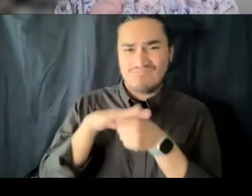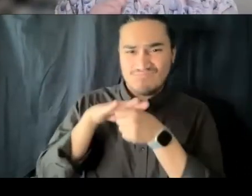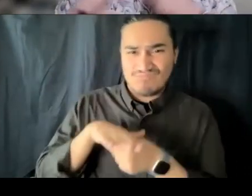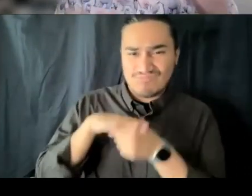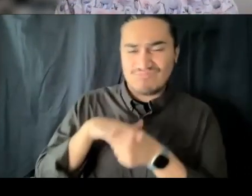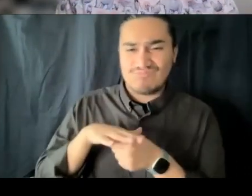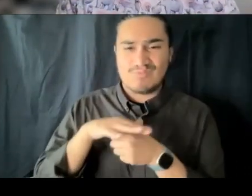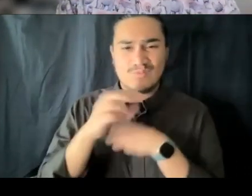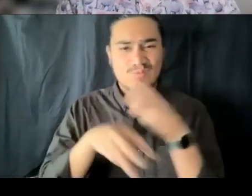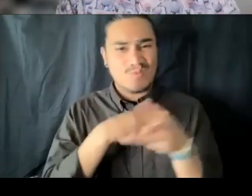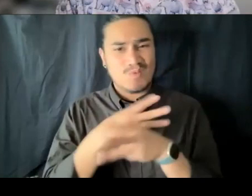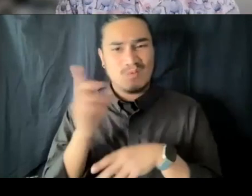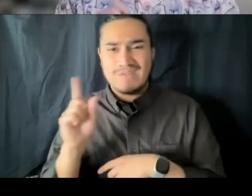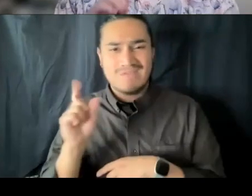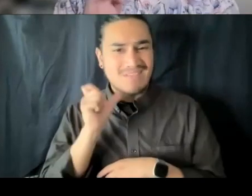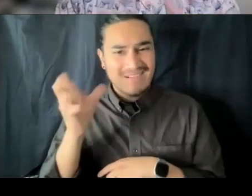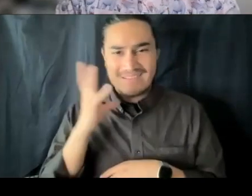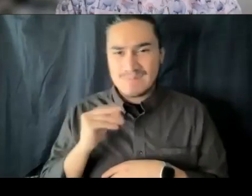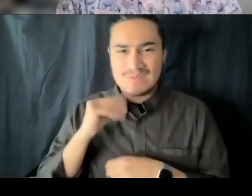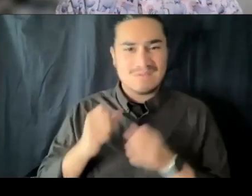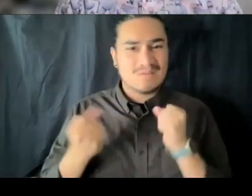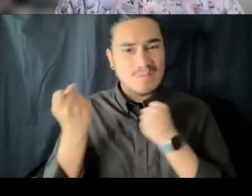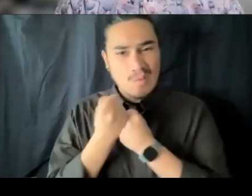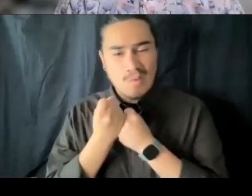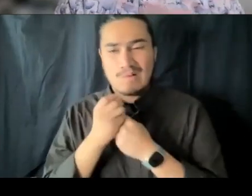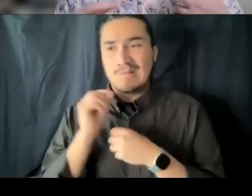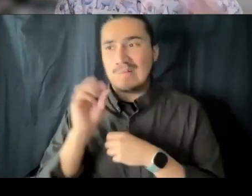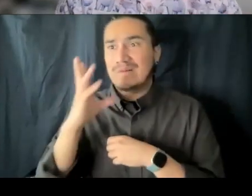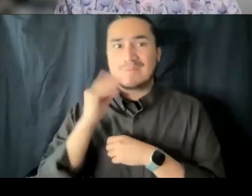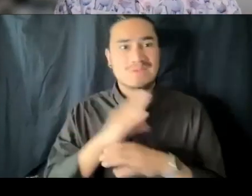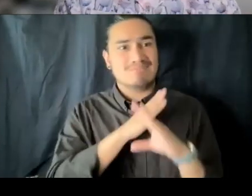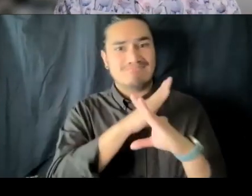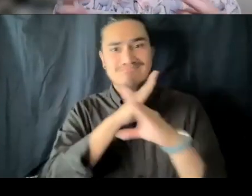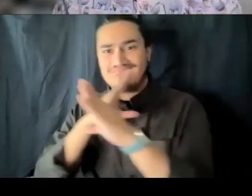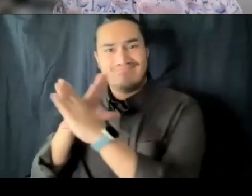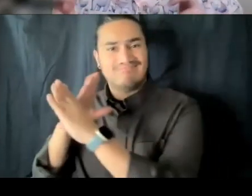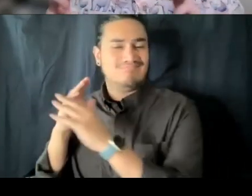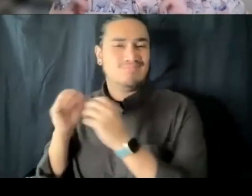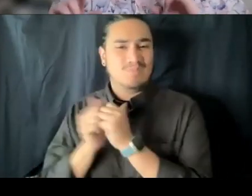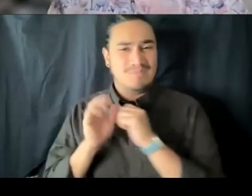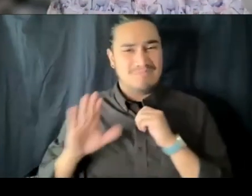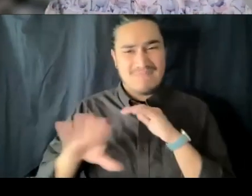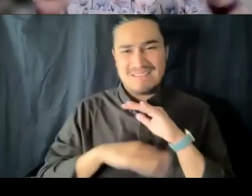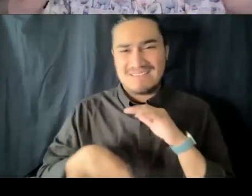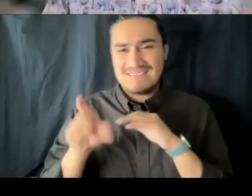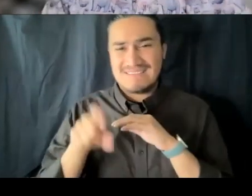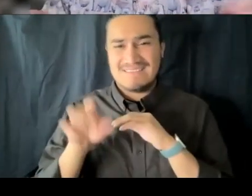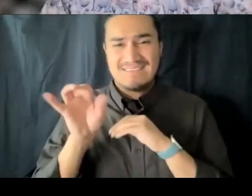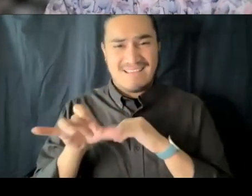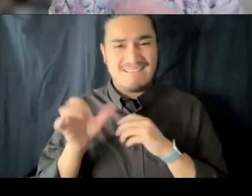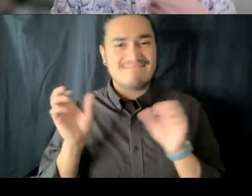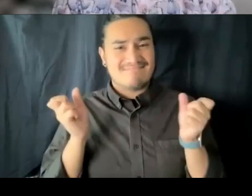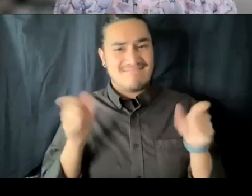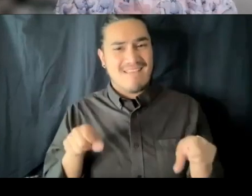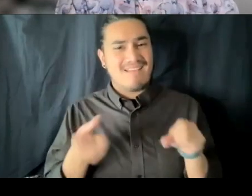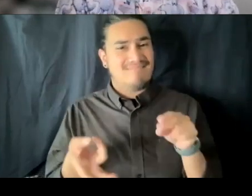when there are barriers to getting our basic needs met, things like that that can increase the challenges